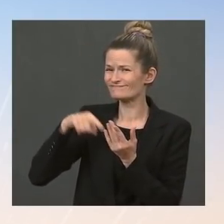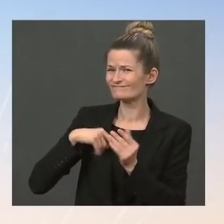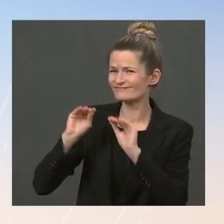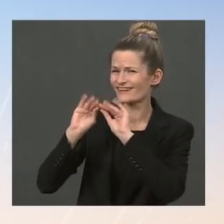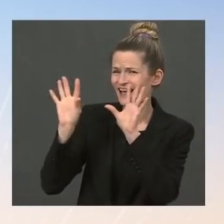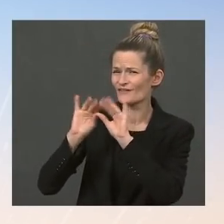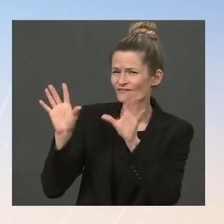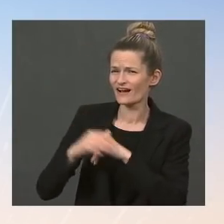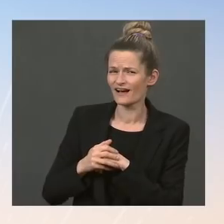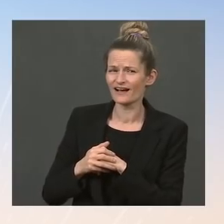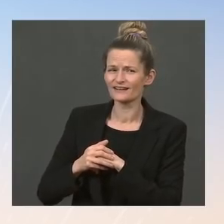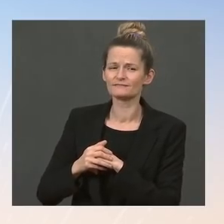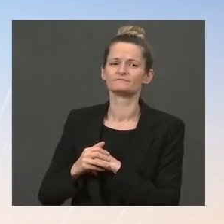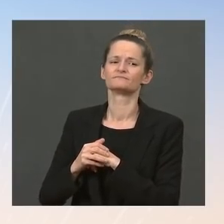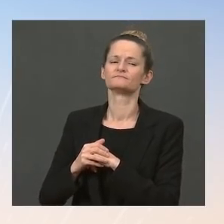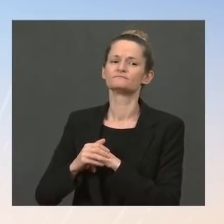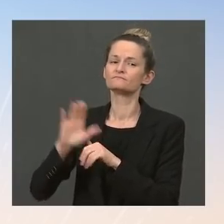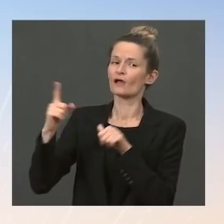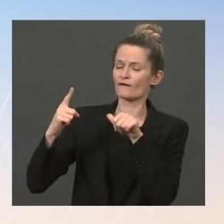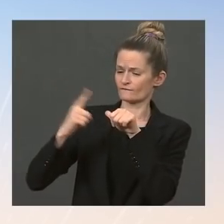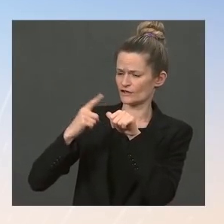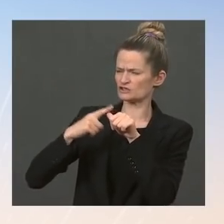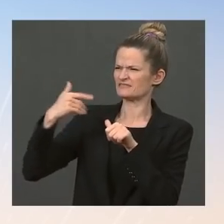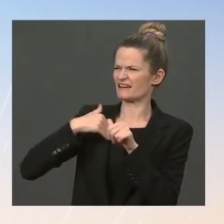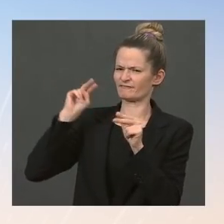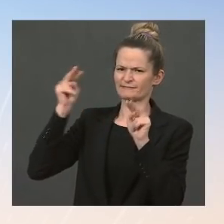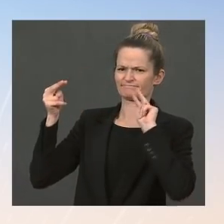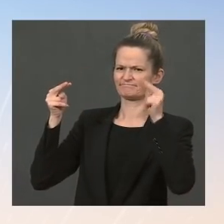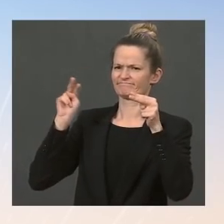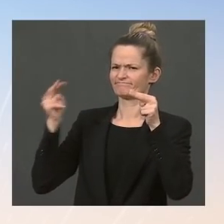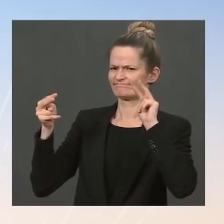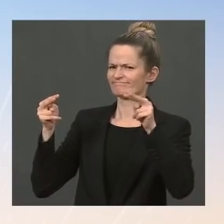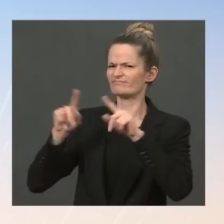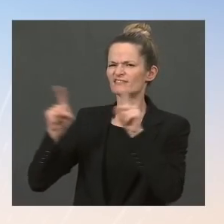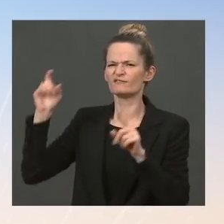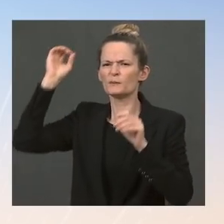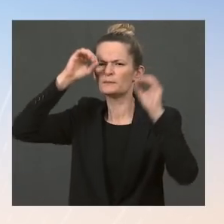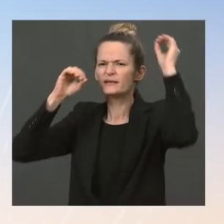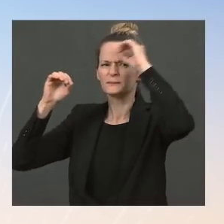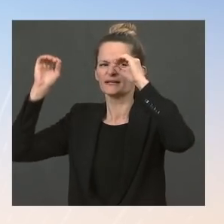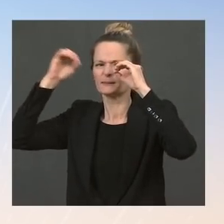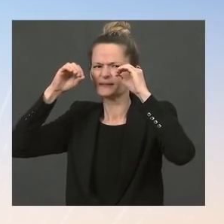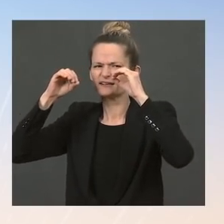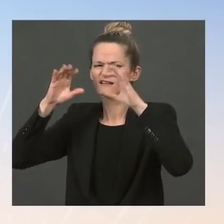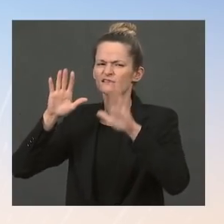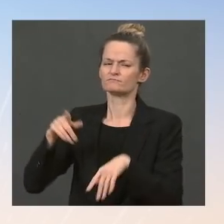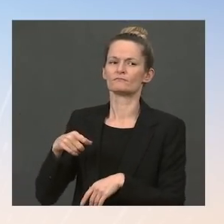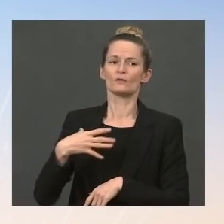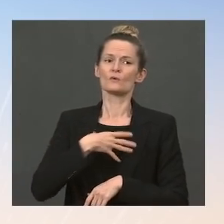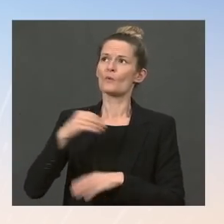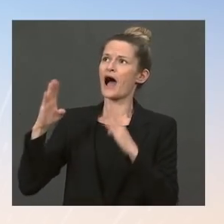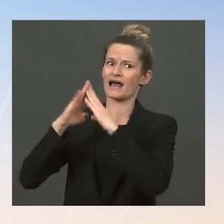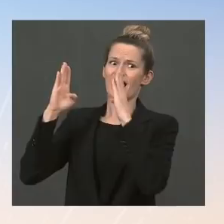about what she was invited to do. Did the White House extend an invitation to Nicki Minaj to come here?